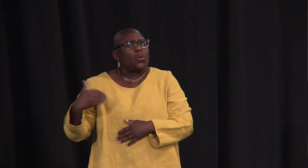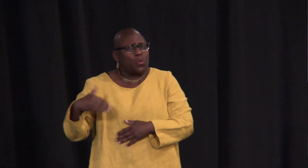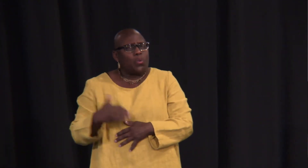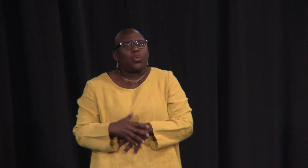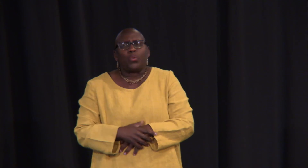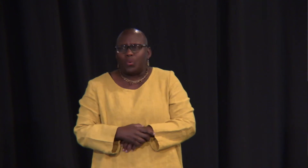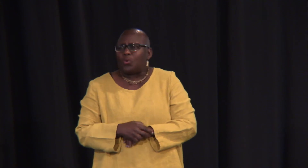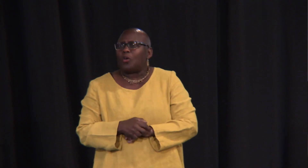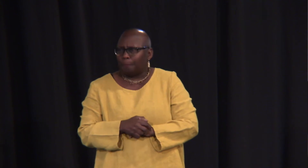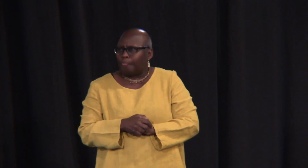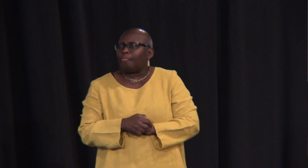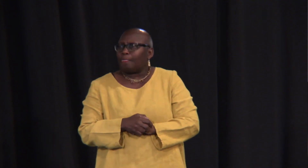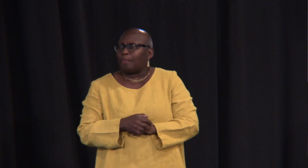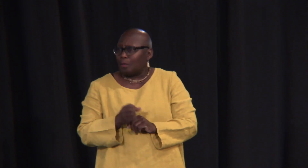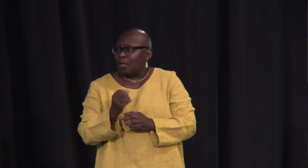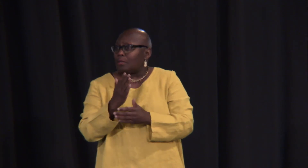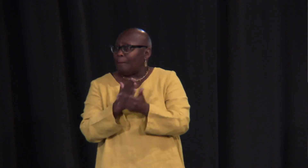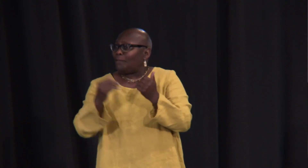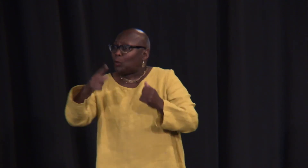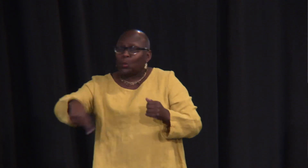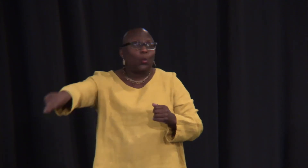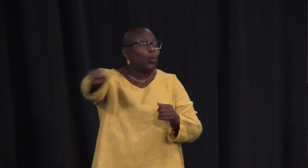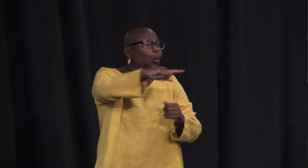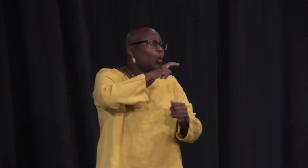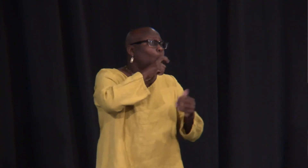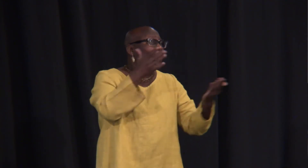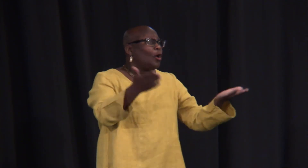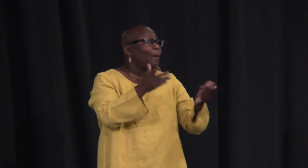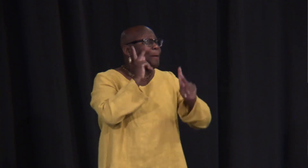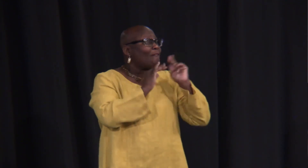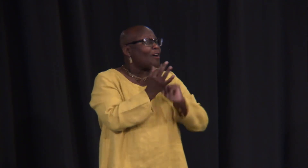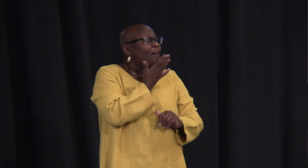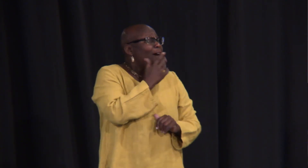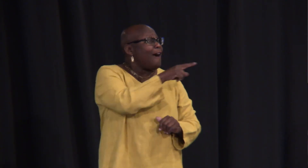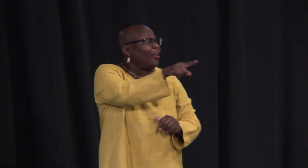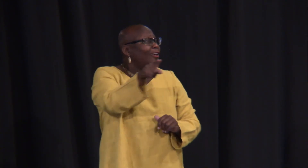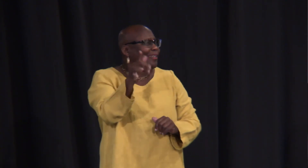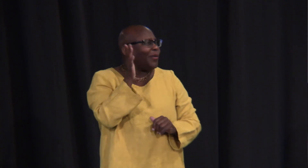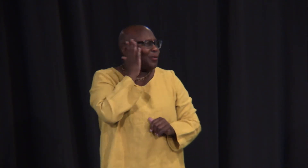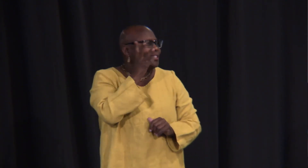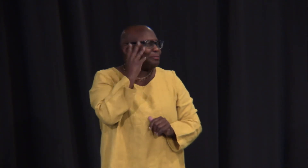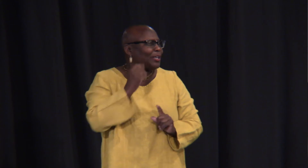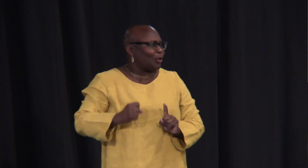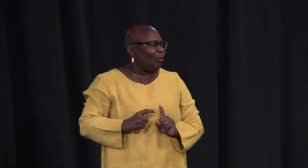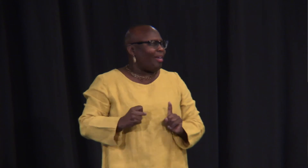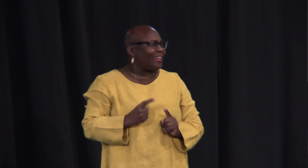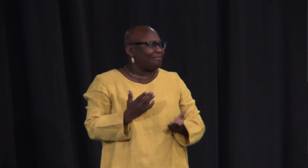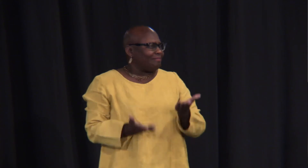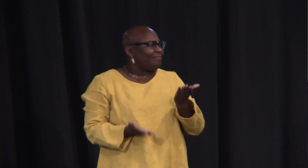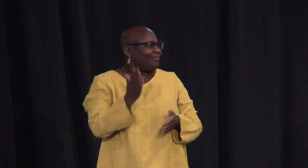again and again how growing up I hadn't understood why I was experiencing pain